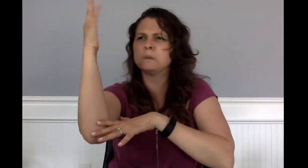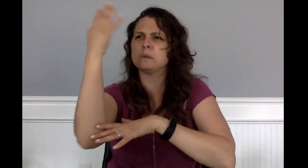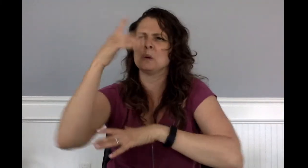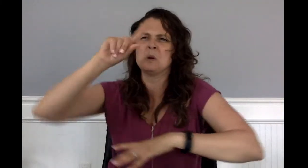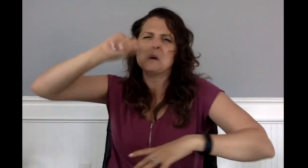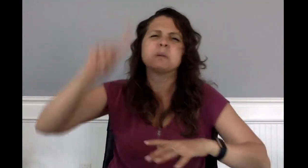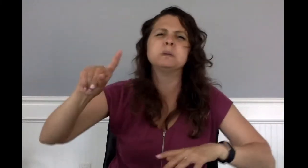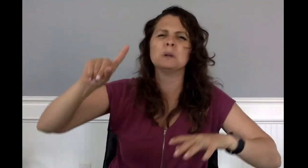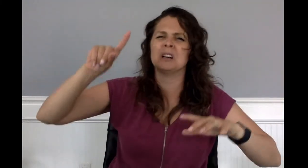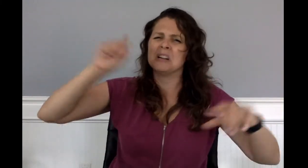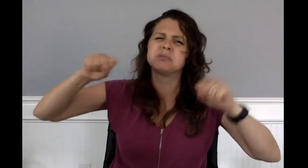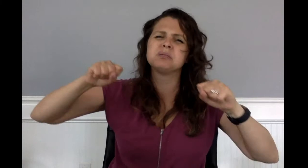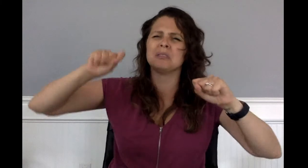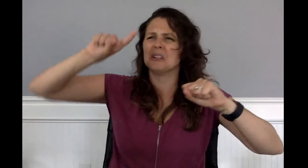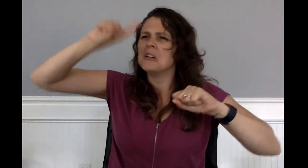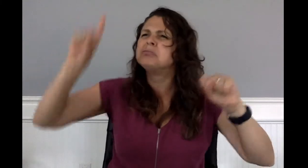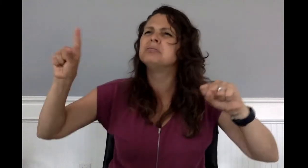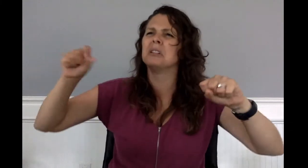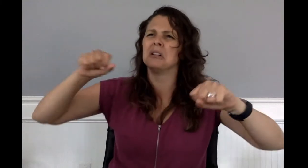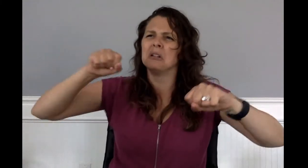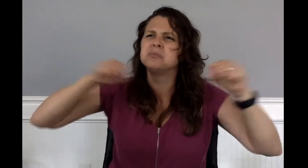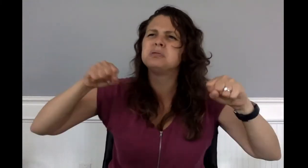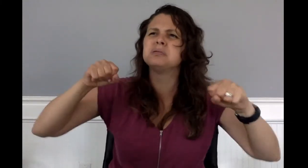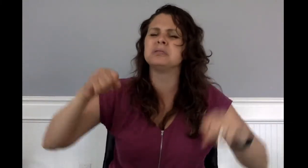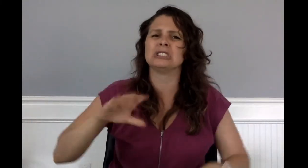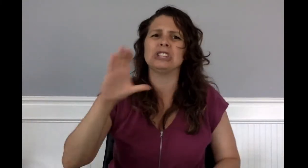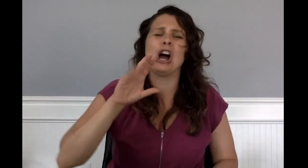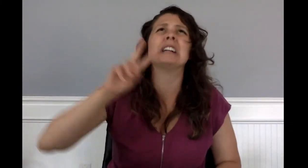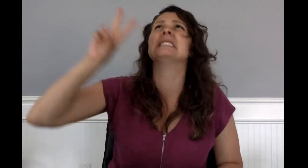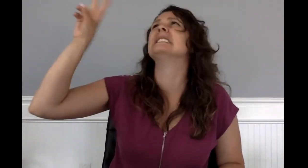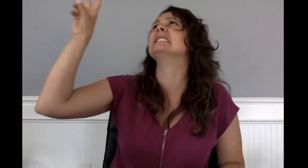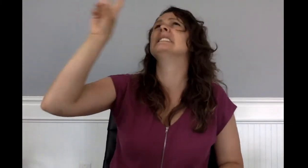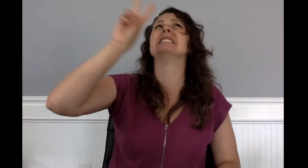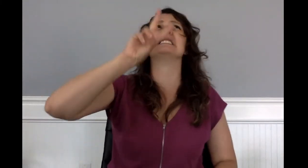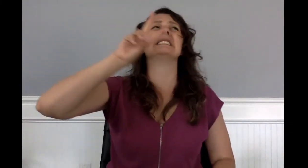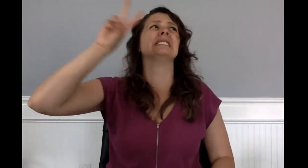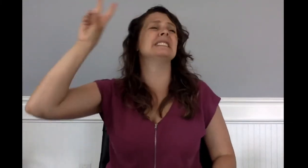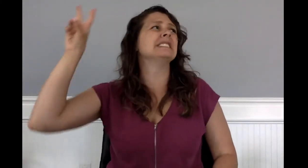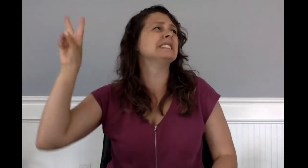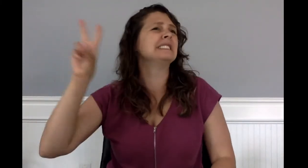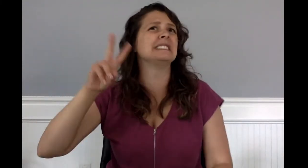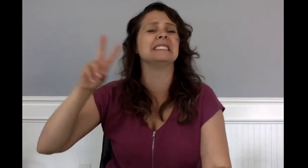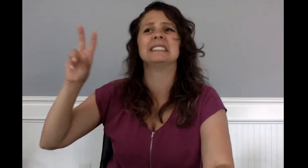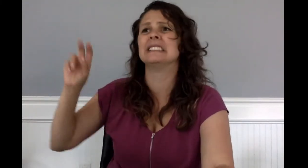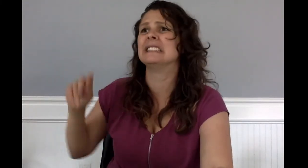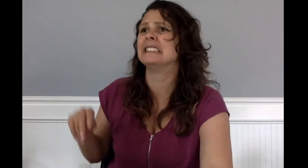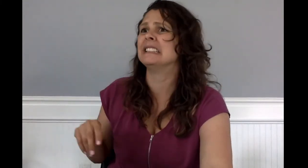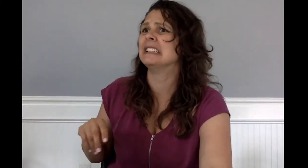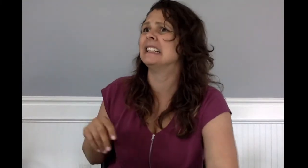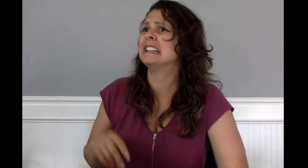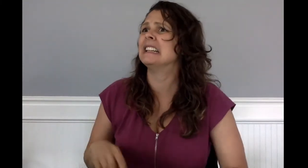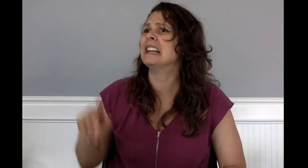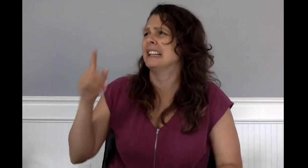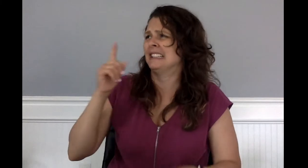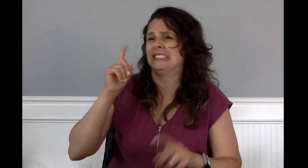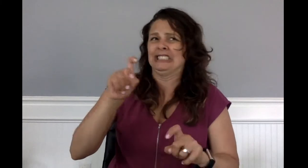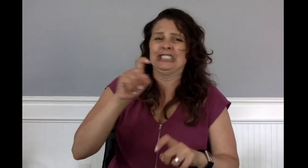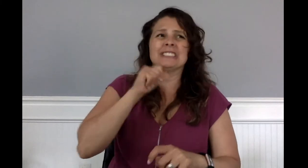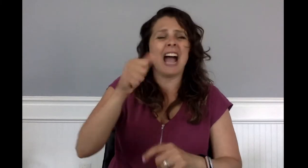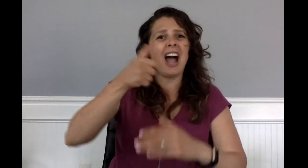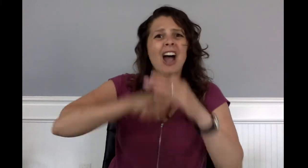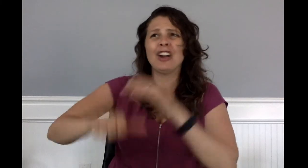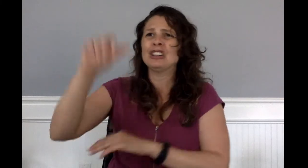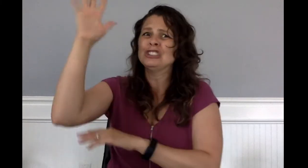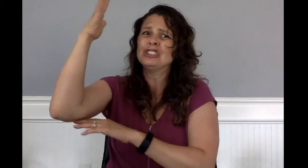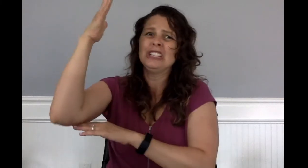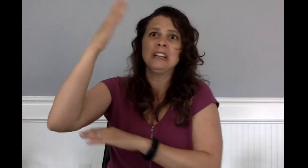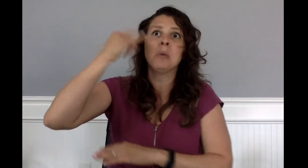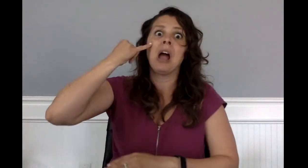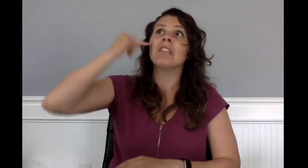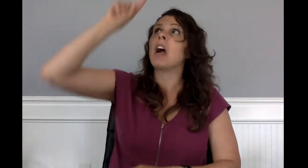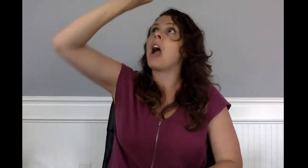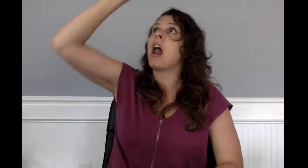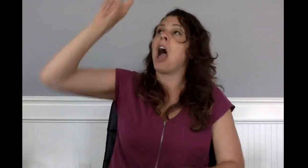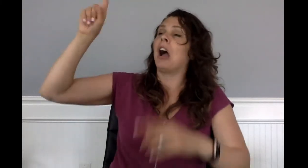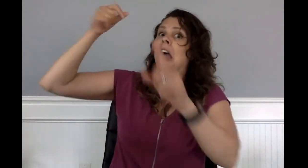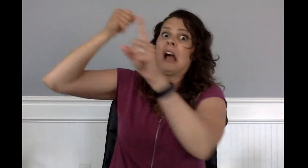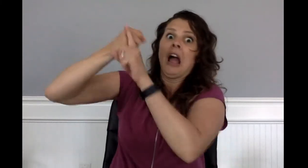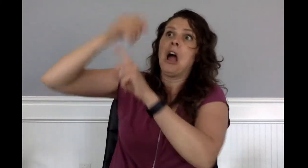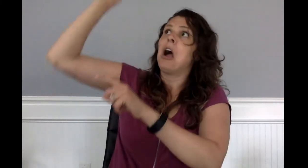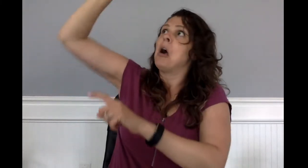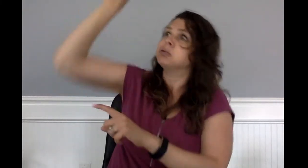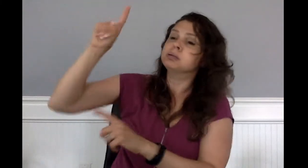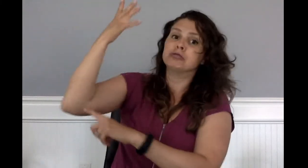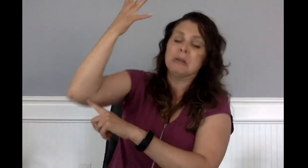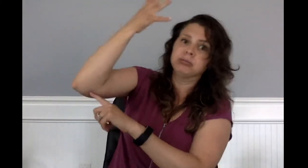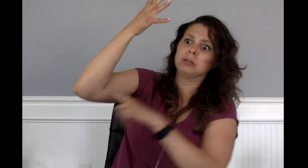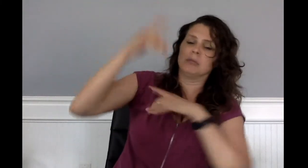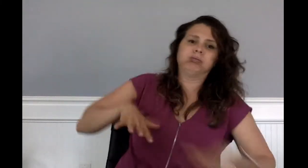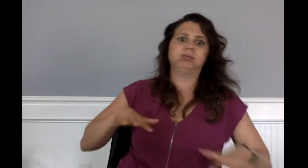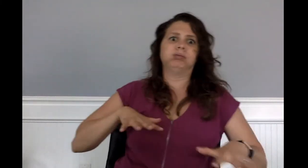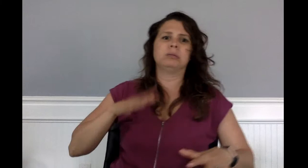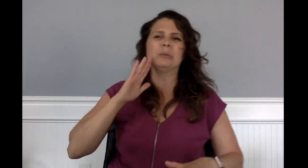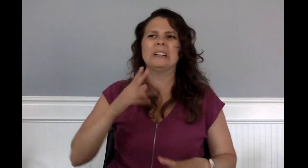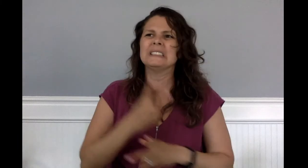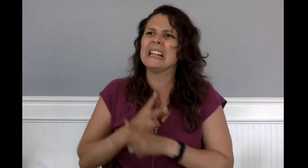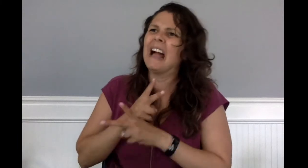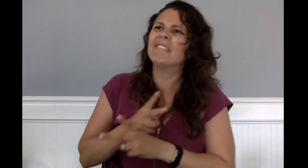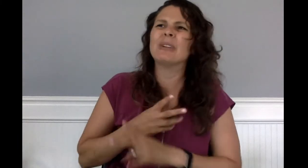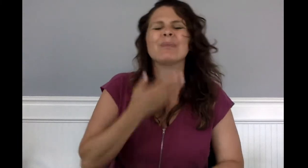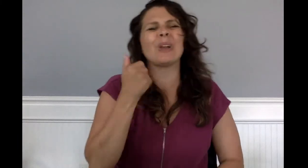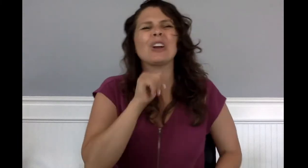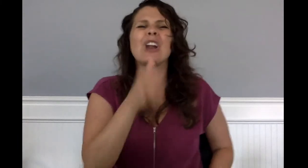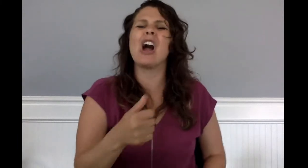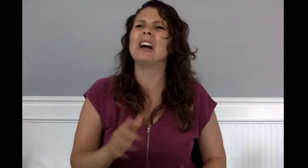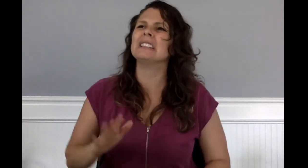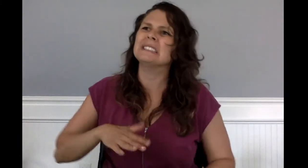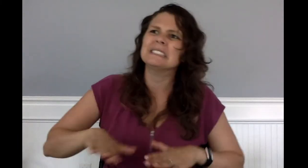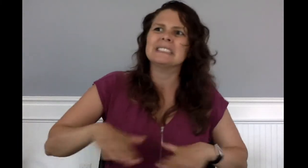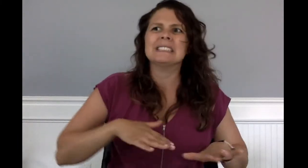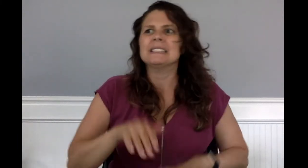The thunder grew louder and closer. Charlie scanned the sky. They shouldn’t be under trees.